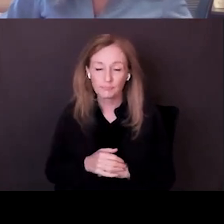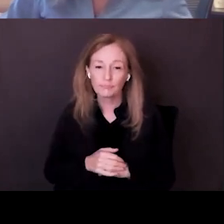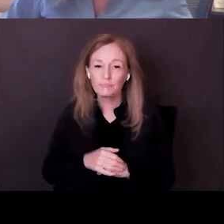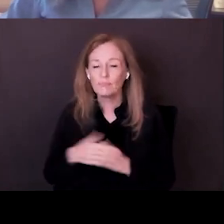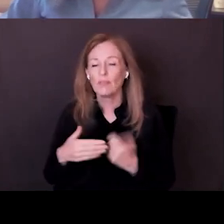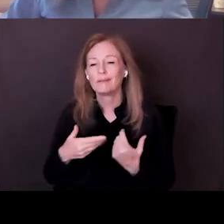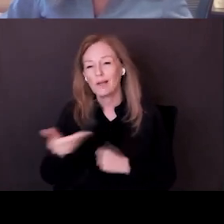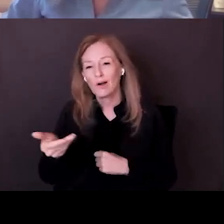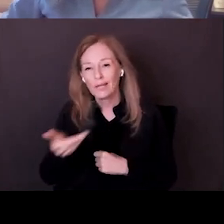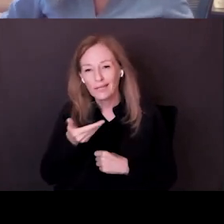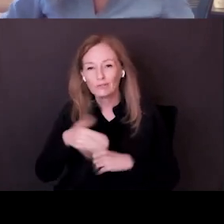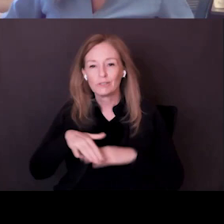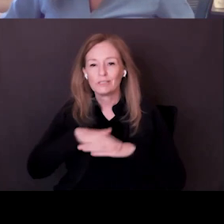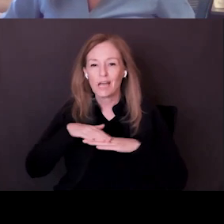WHAT WE HAVE DONE OVER THE PAST TWO YEARS.